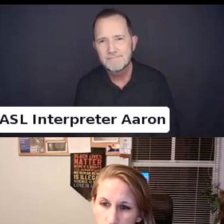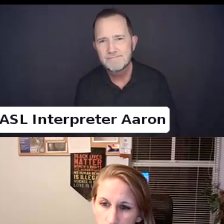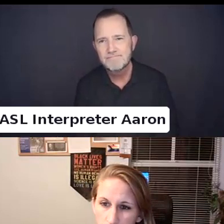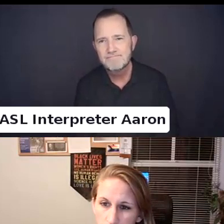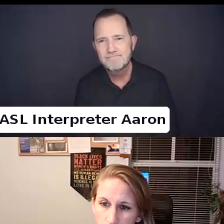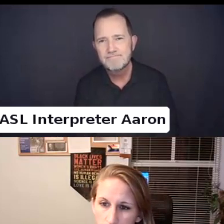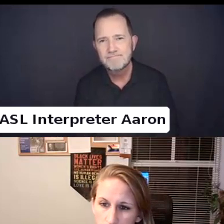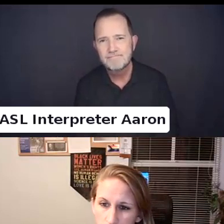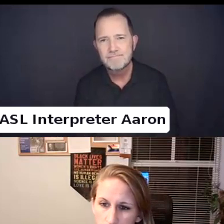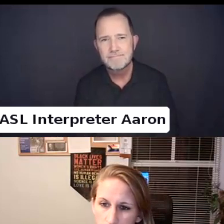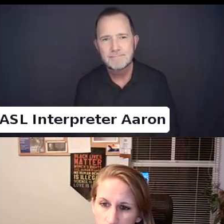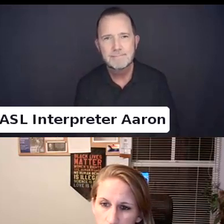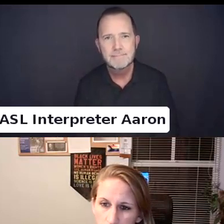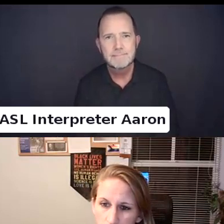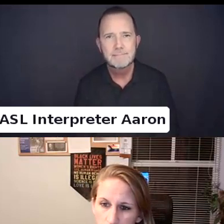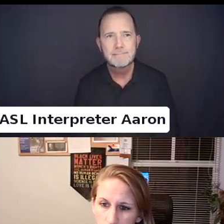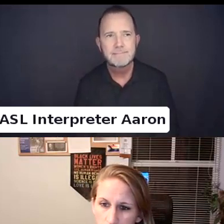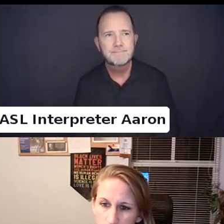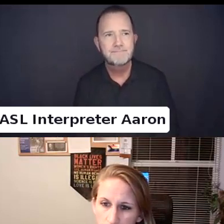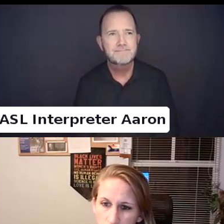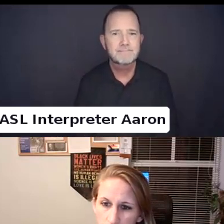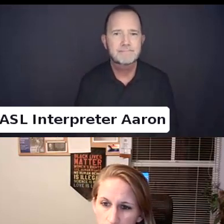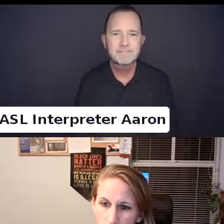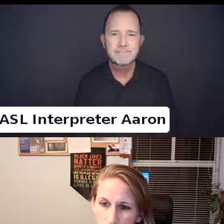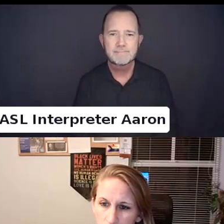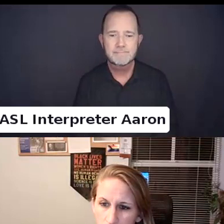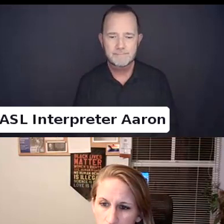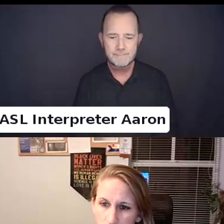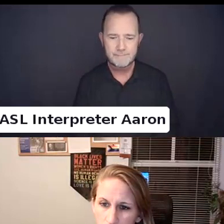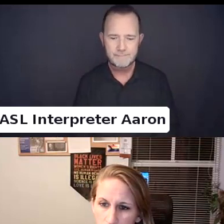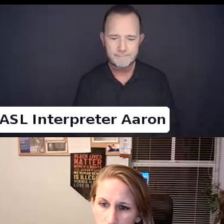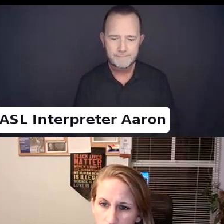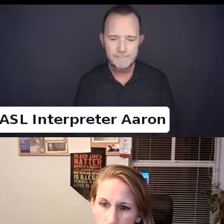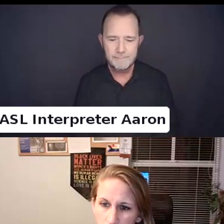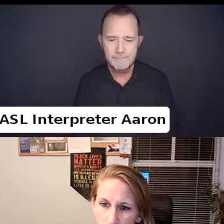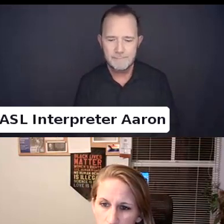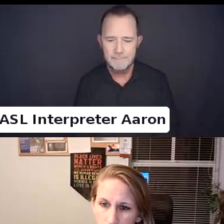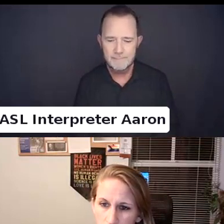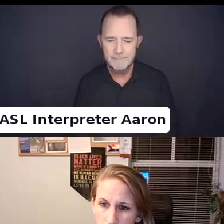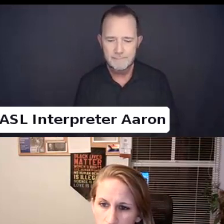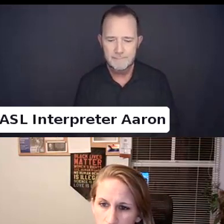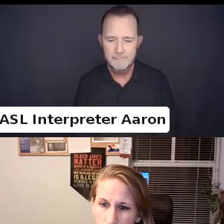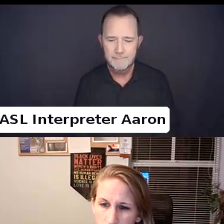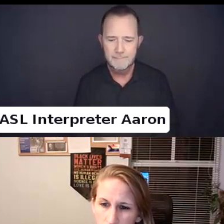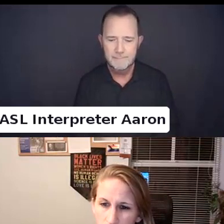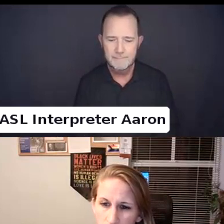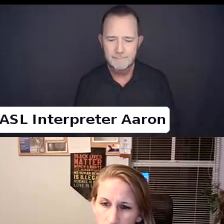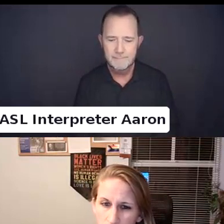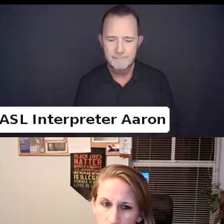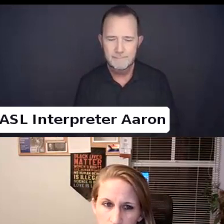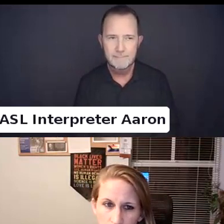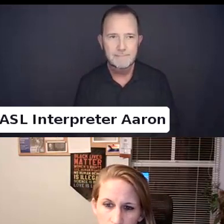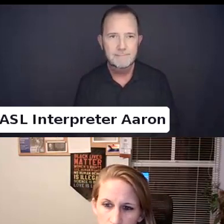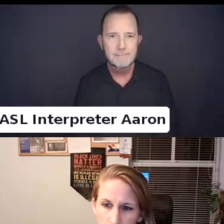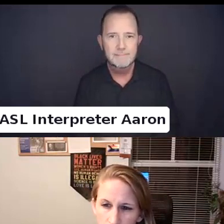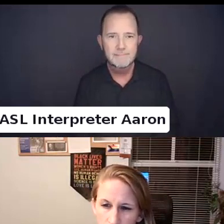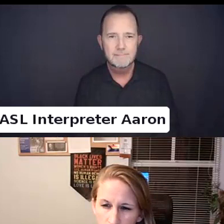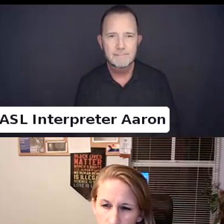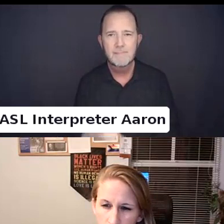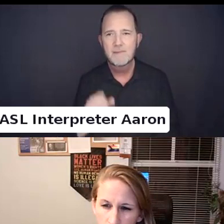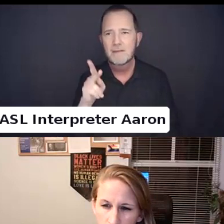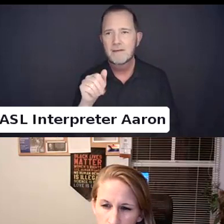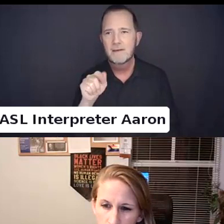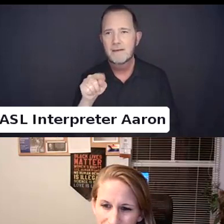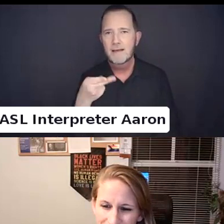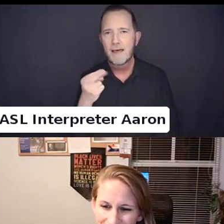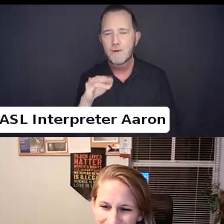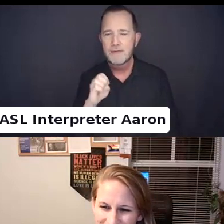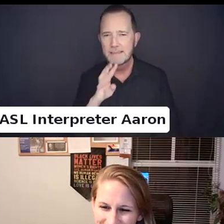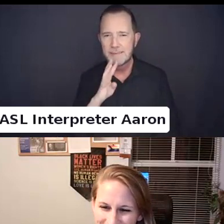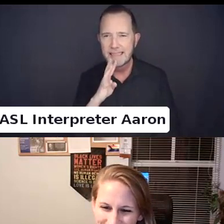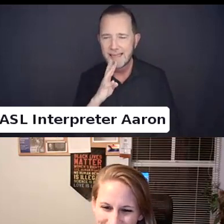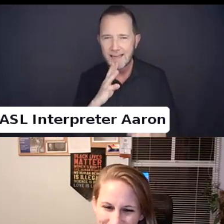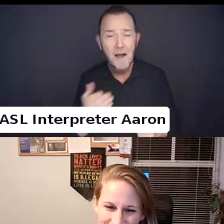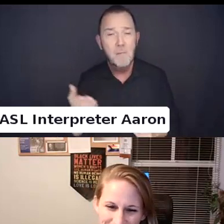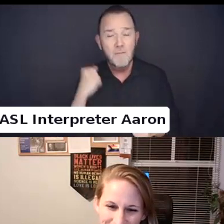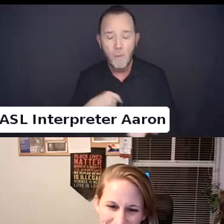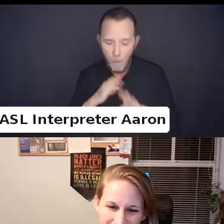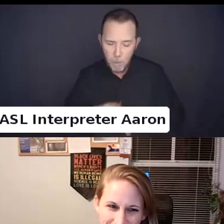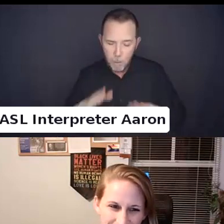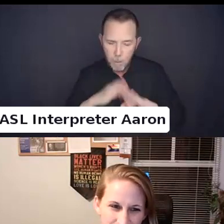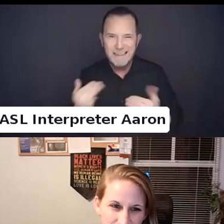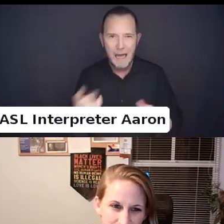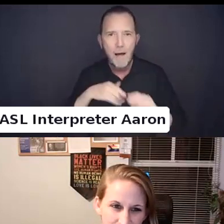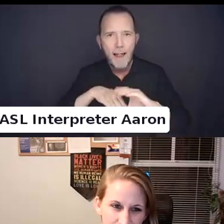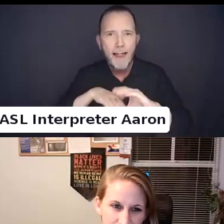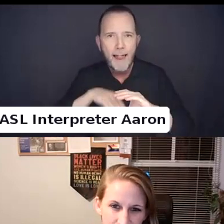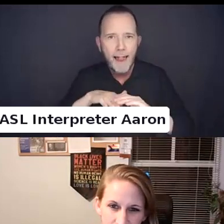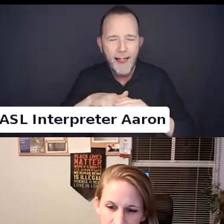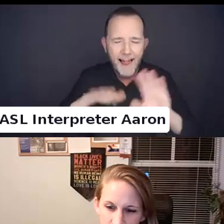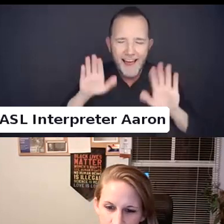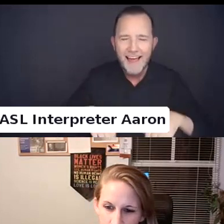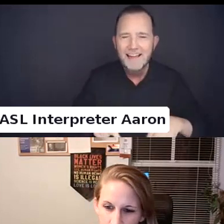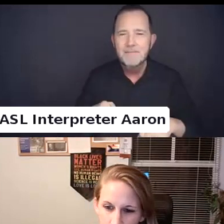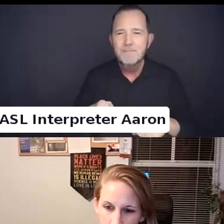Before going back to the first question because I am finally caught up on the first question.